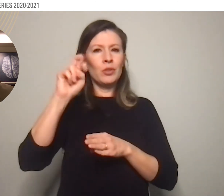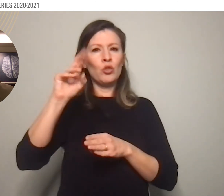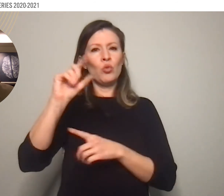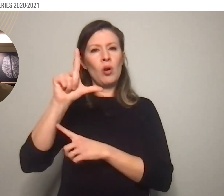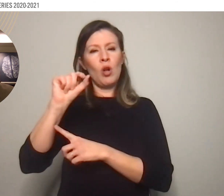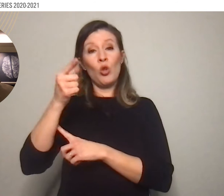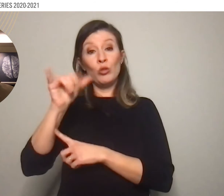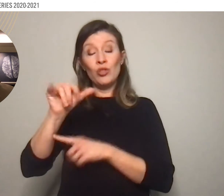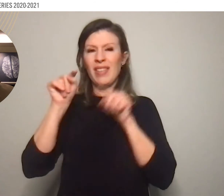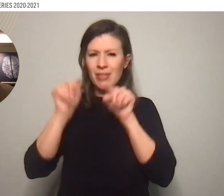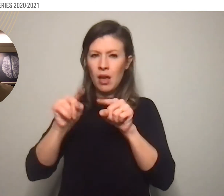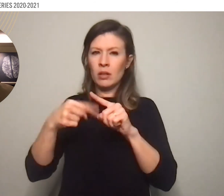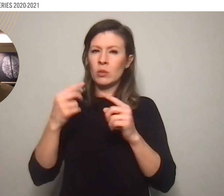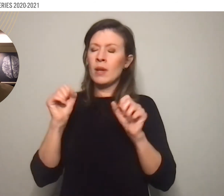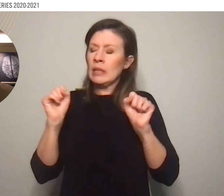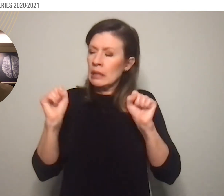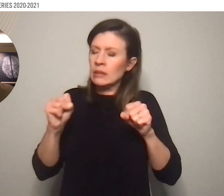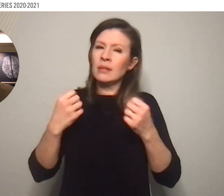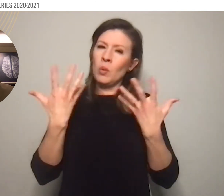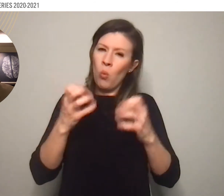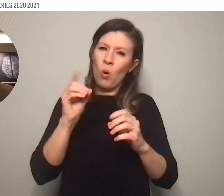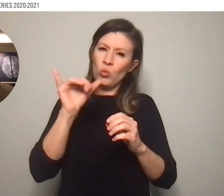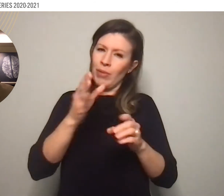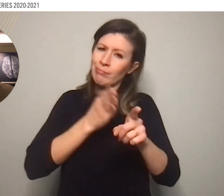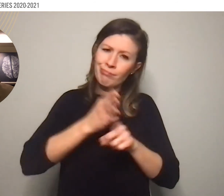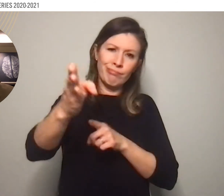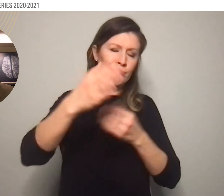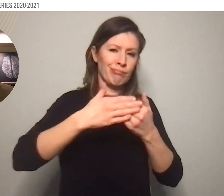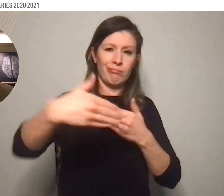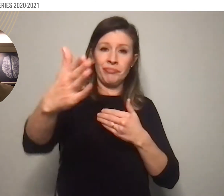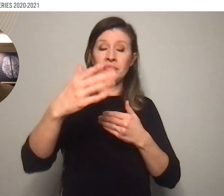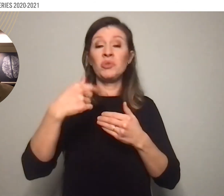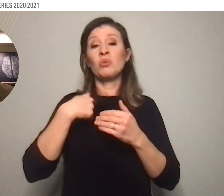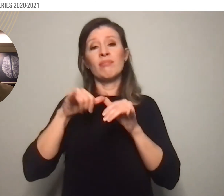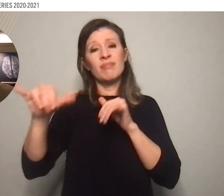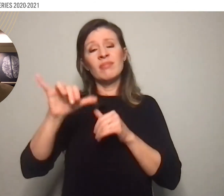really, you know, really clicked in that this is what I wanted to do for my career. I practiced at